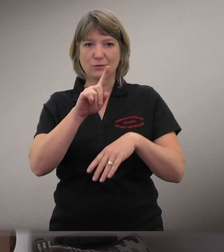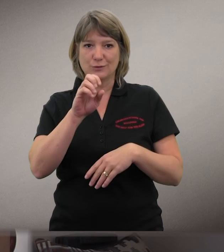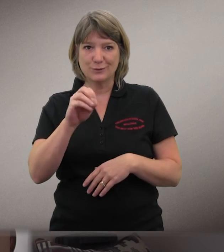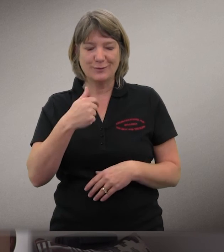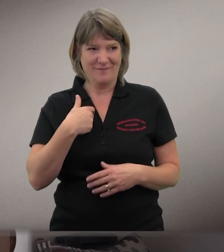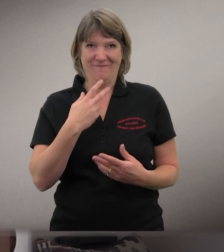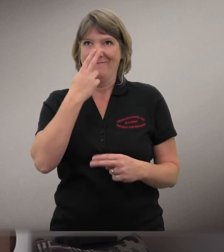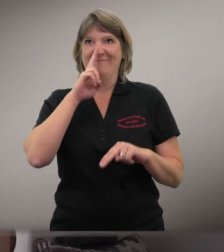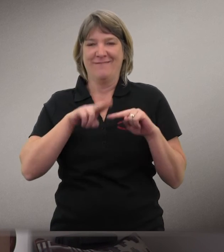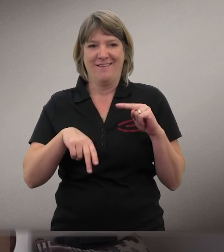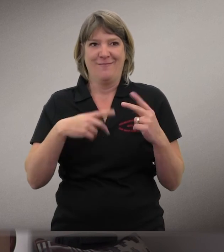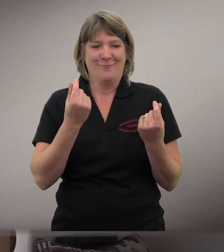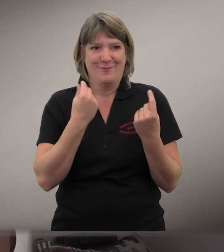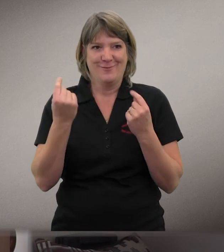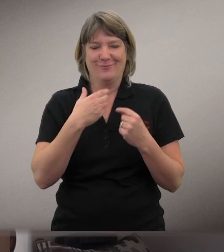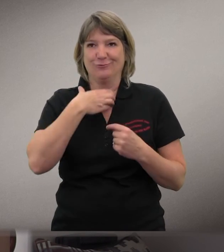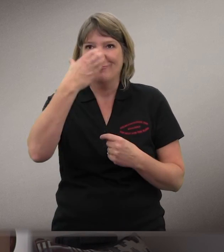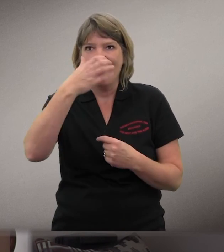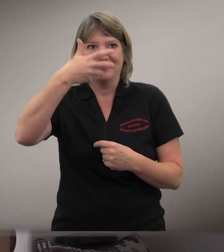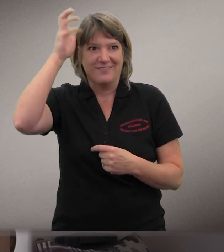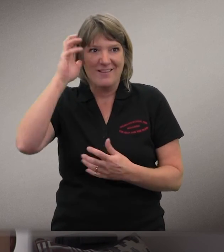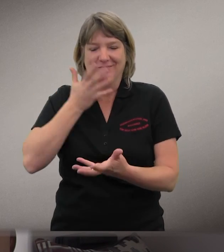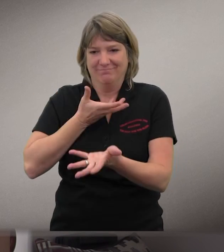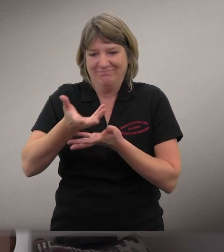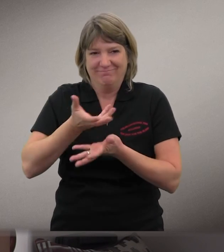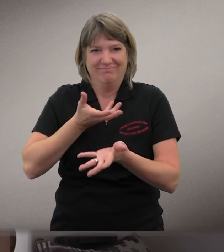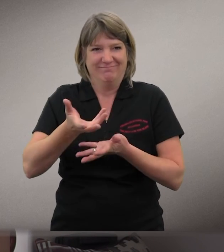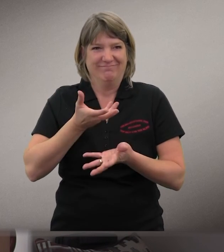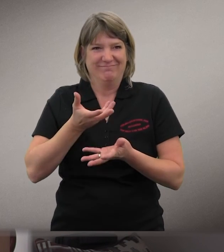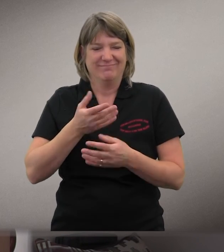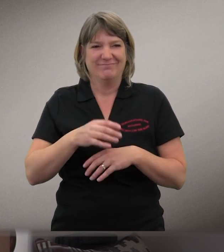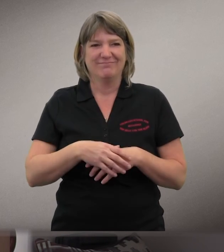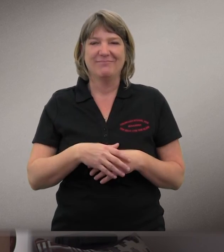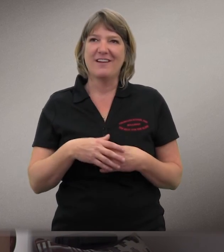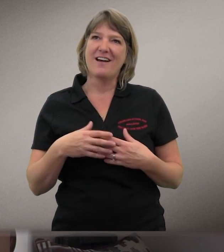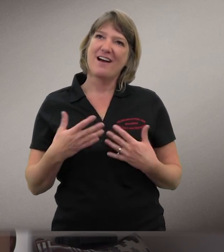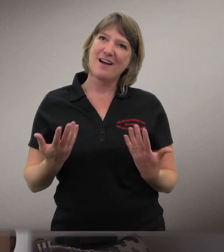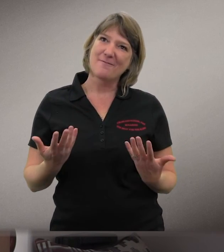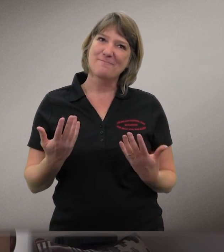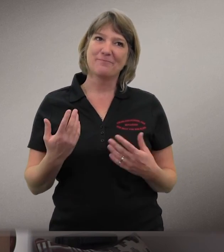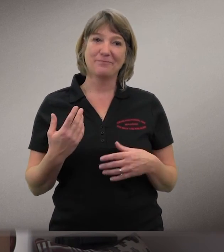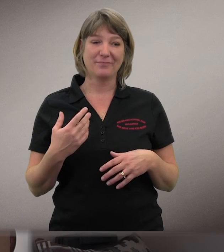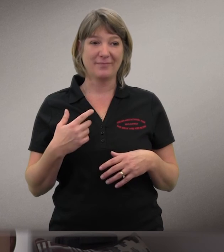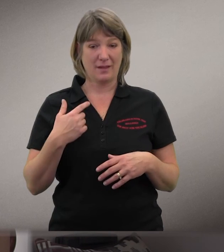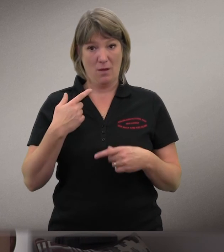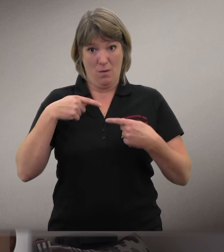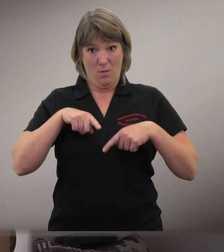because I get to work with the giraffes and lions.